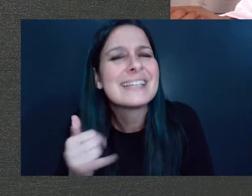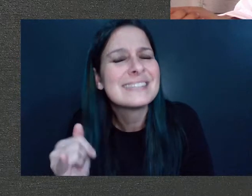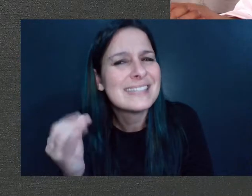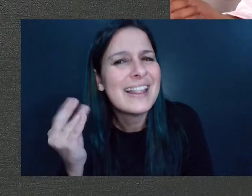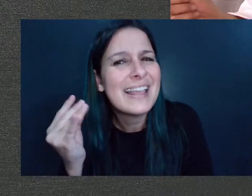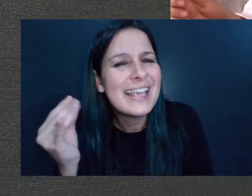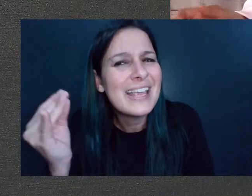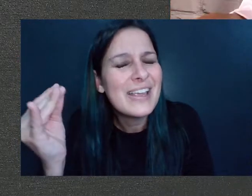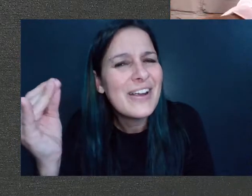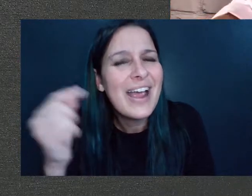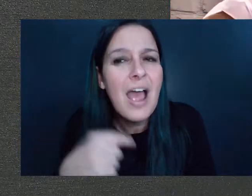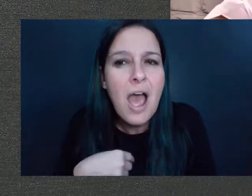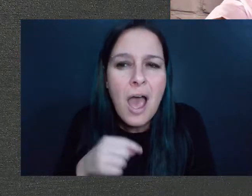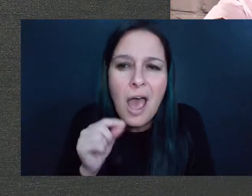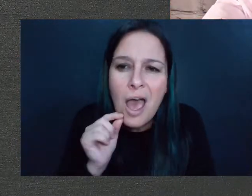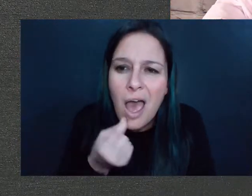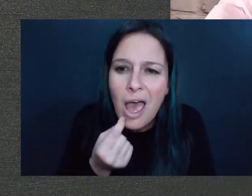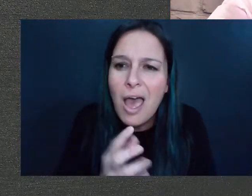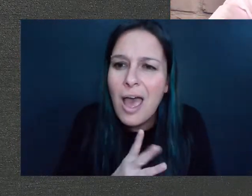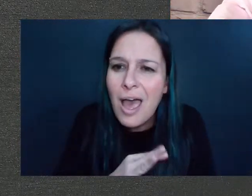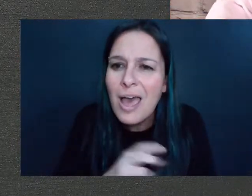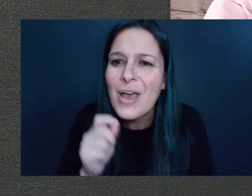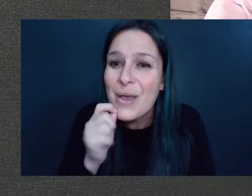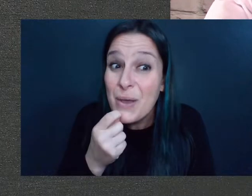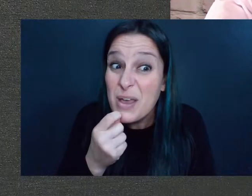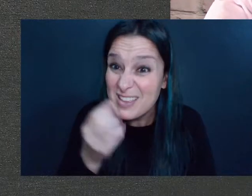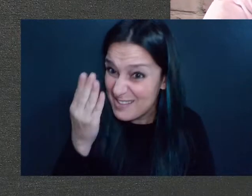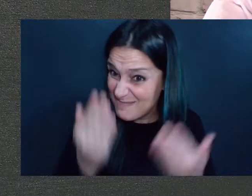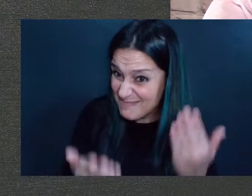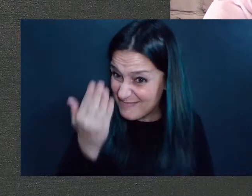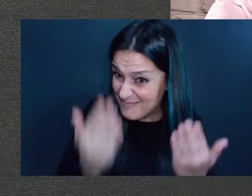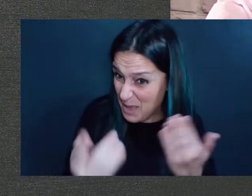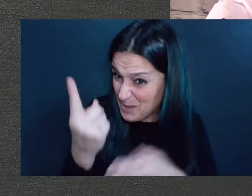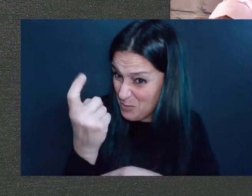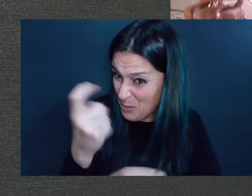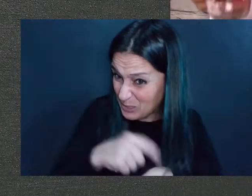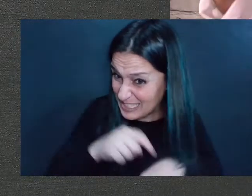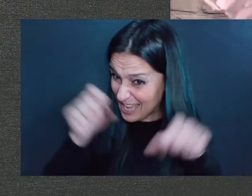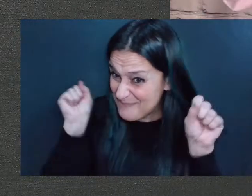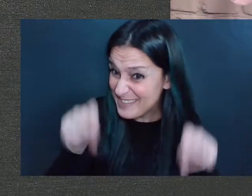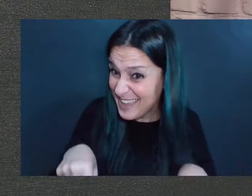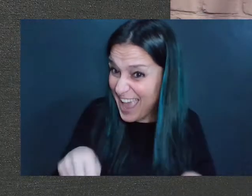That is so cool. Do you think there's enough to do it one more time? What do you think? Let's see.